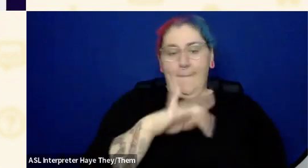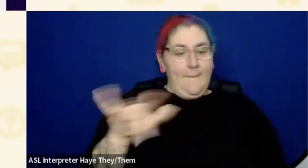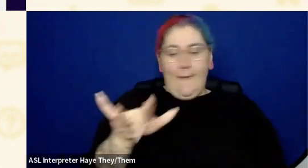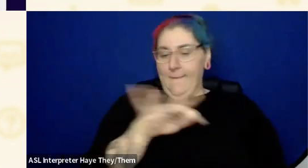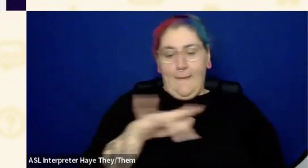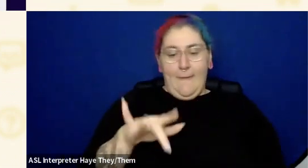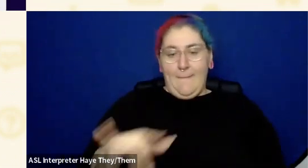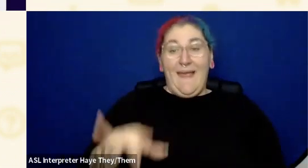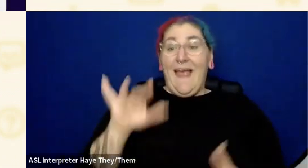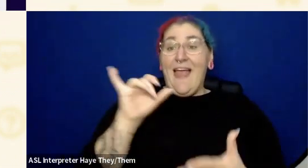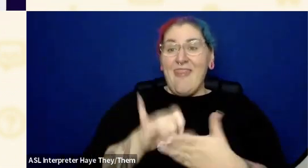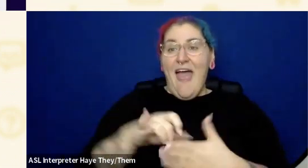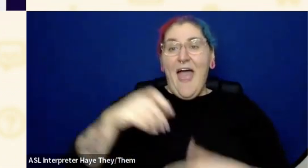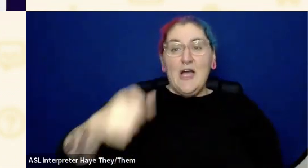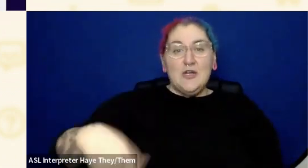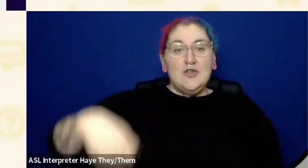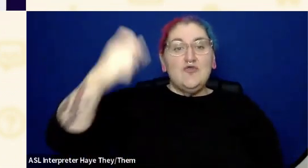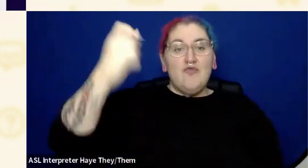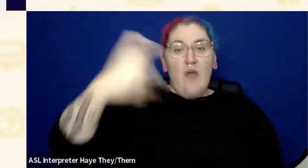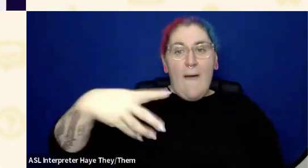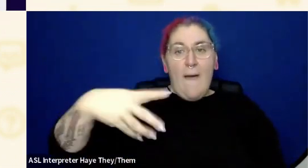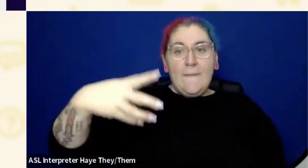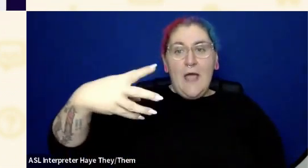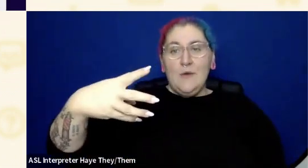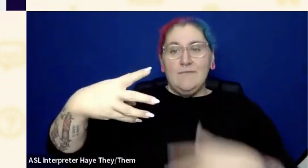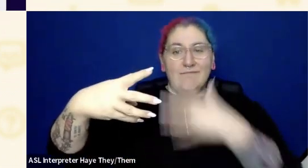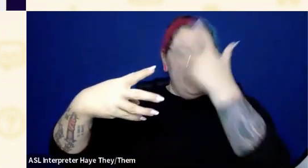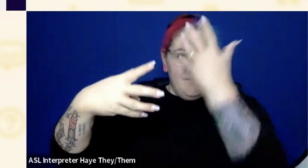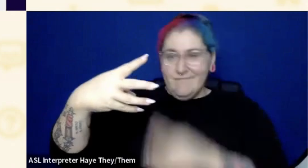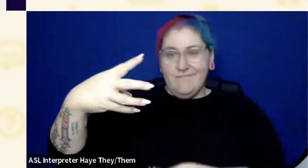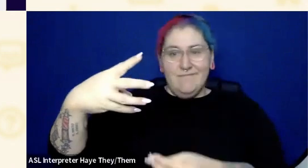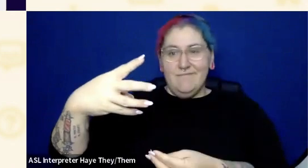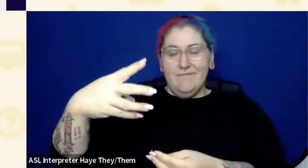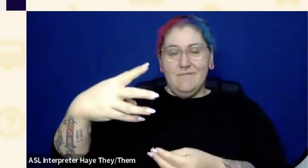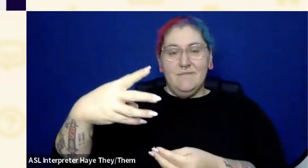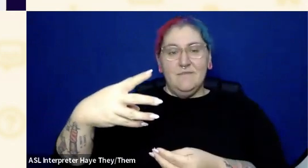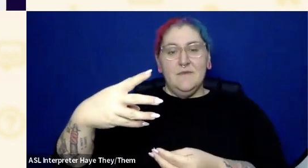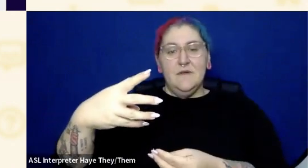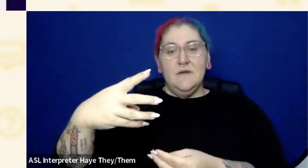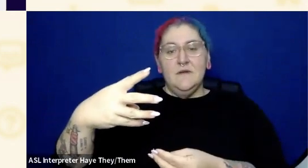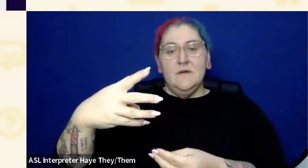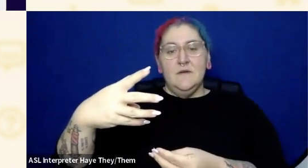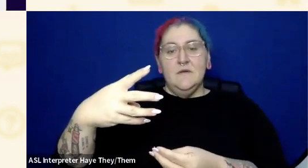The first T-shirt size select, and then the second one,